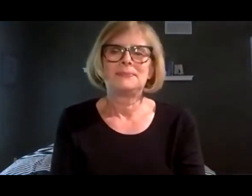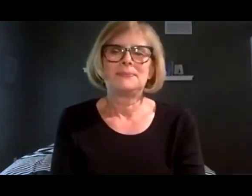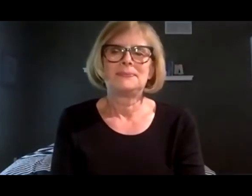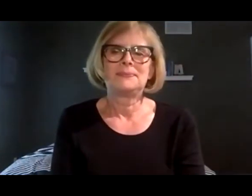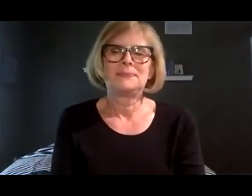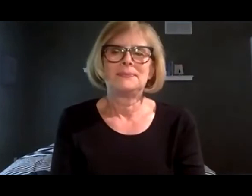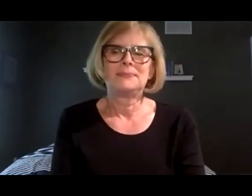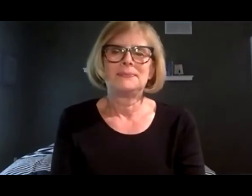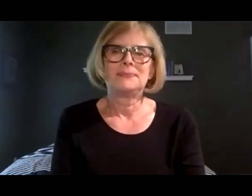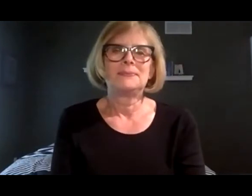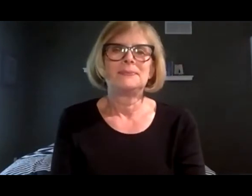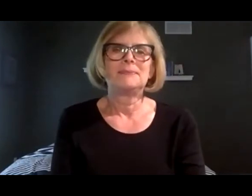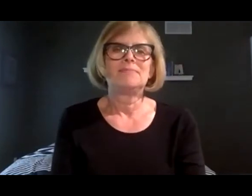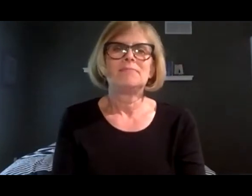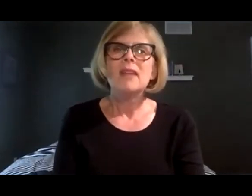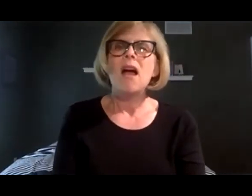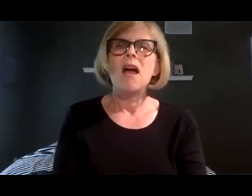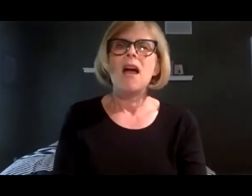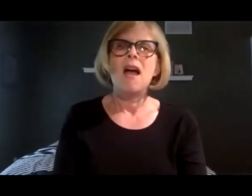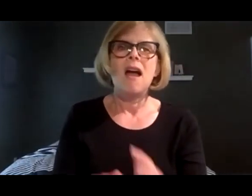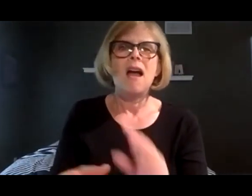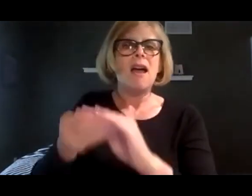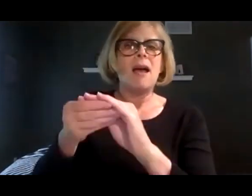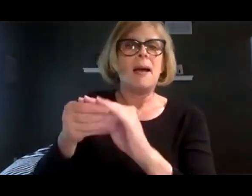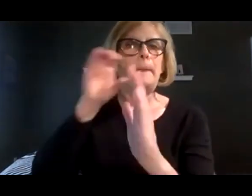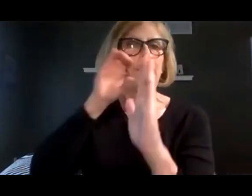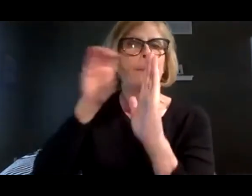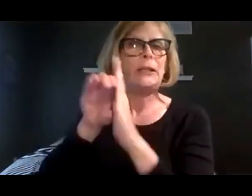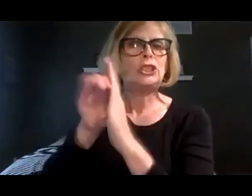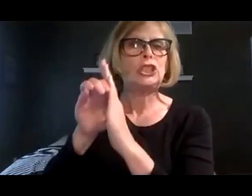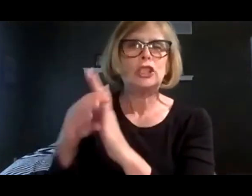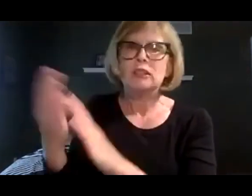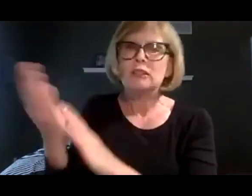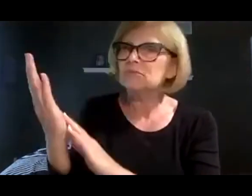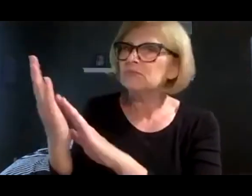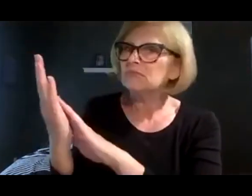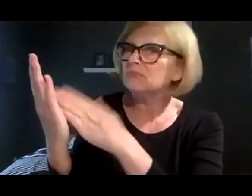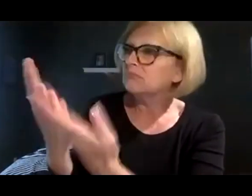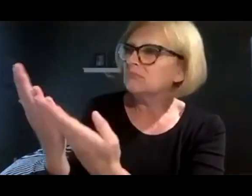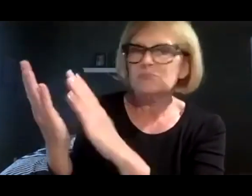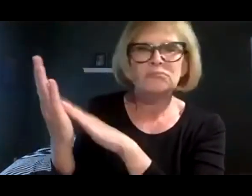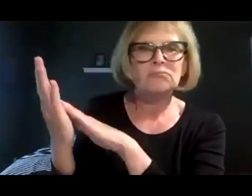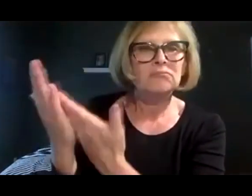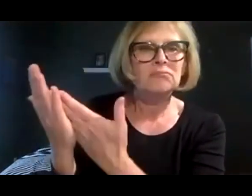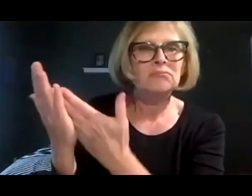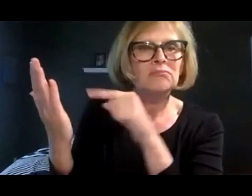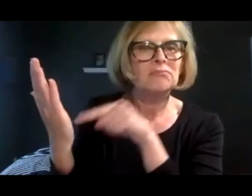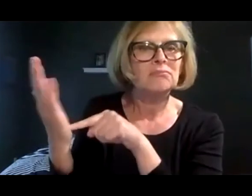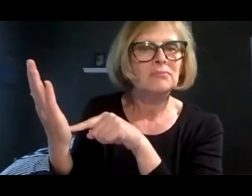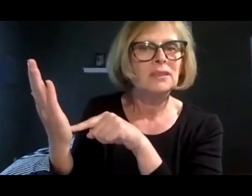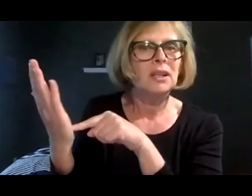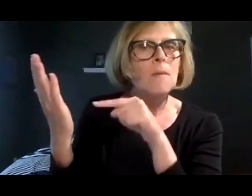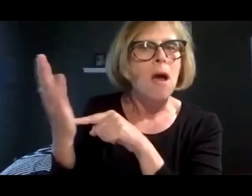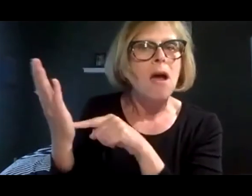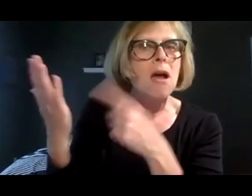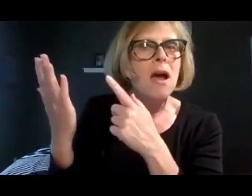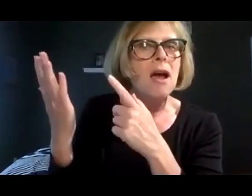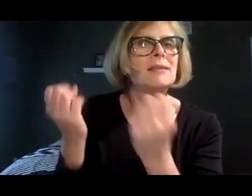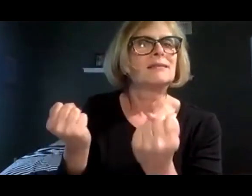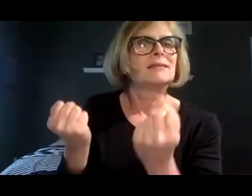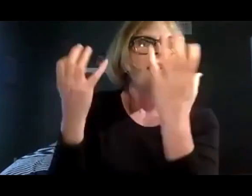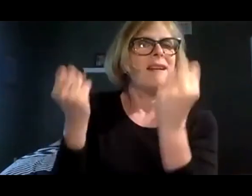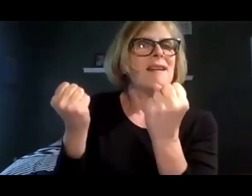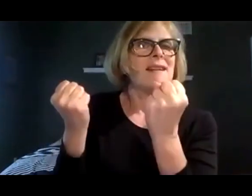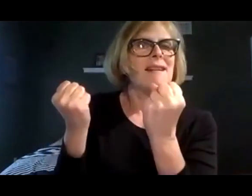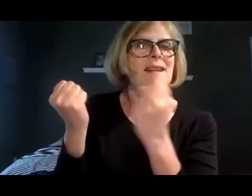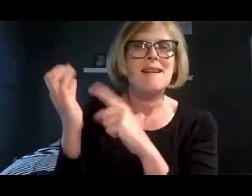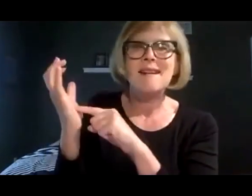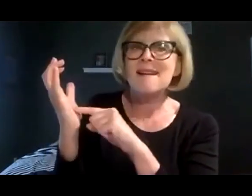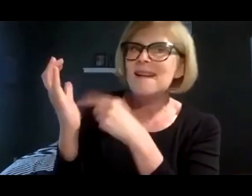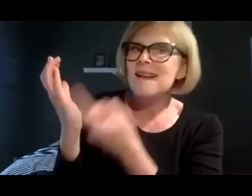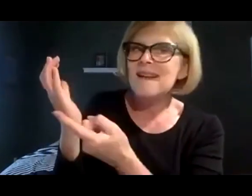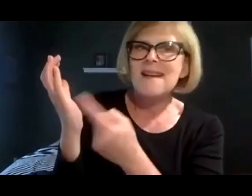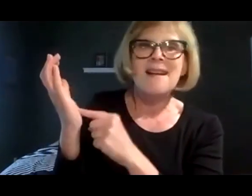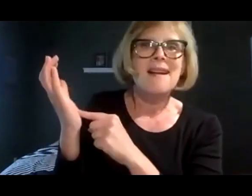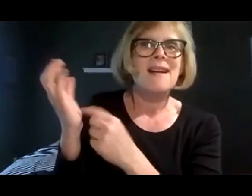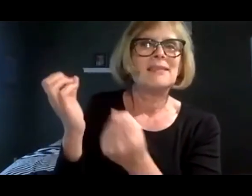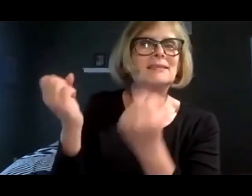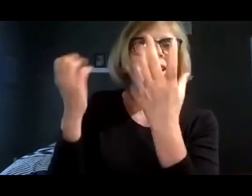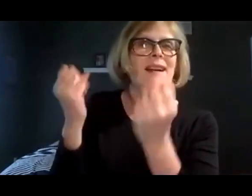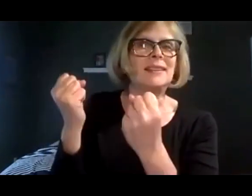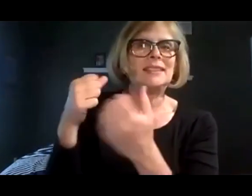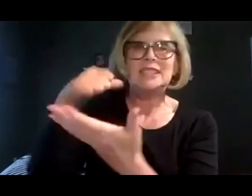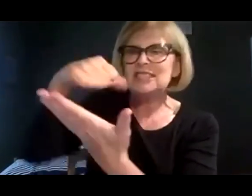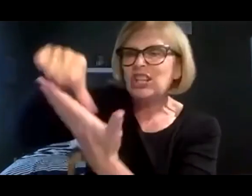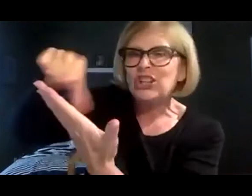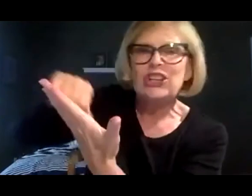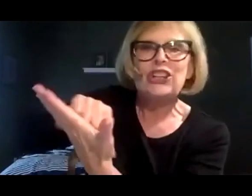In addition to signing, I use pictures to show what I want, like books or stickers.